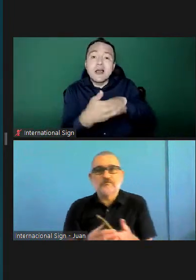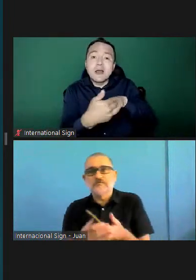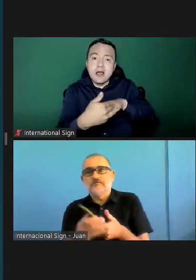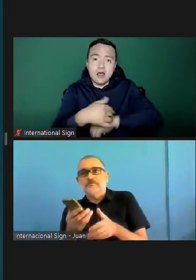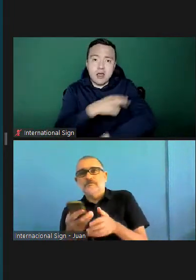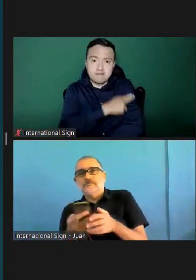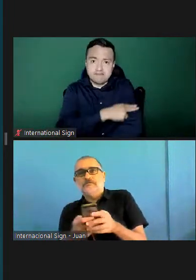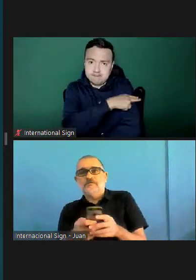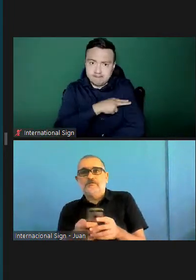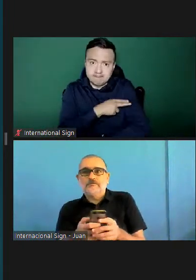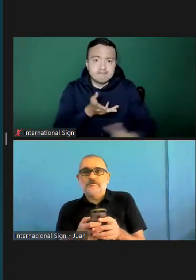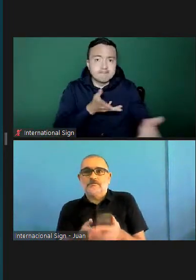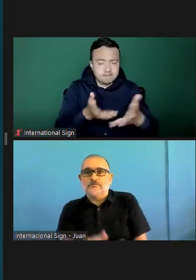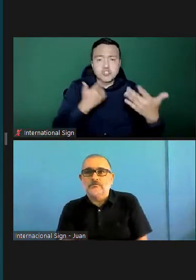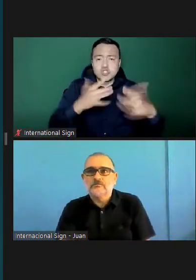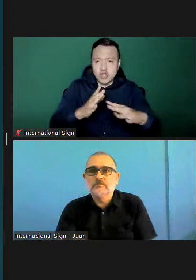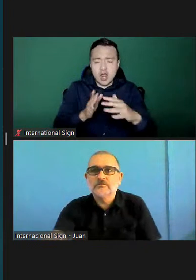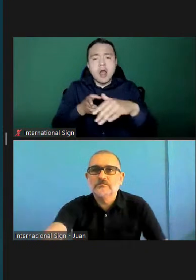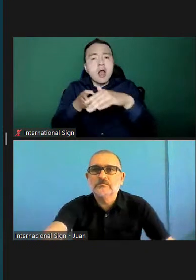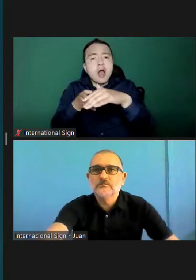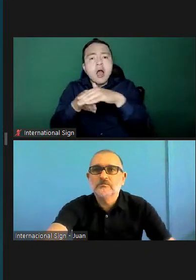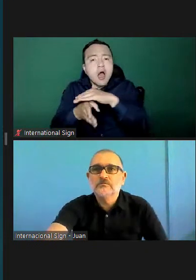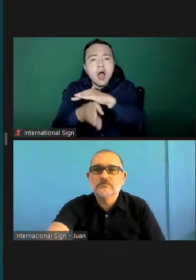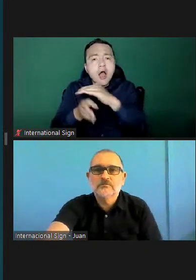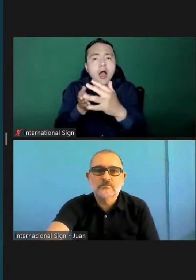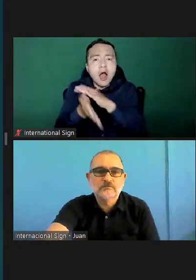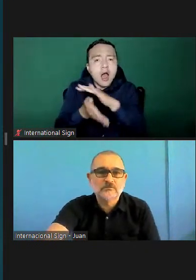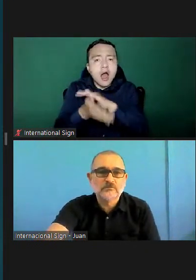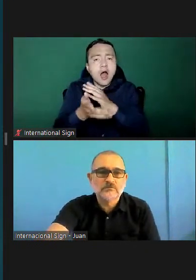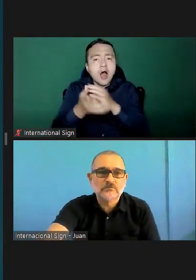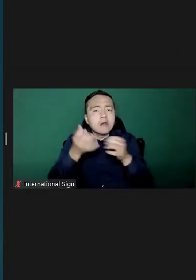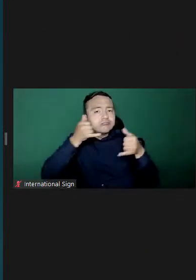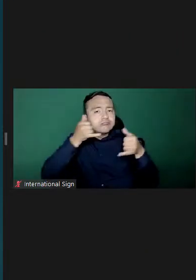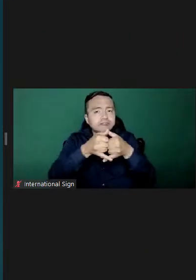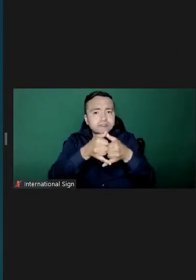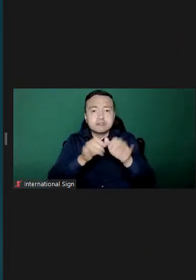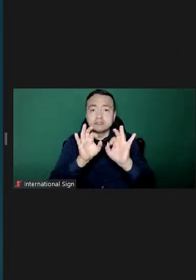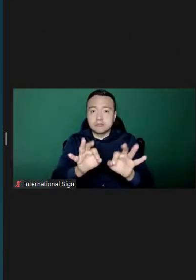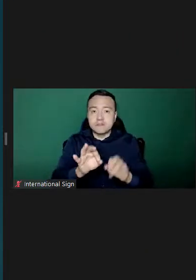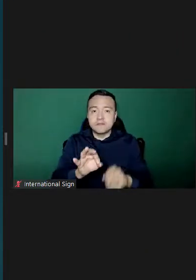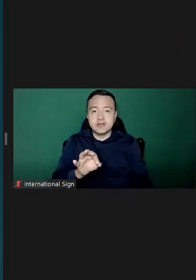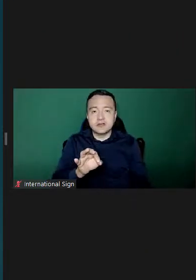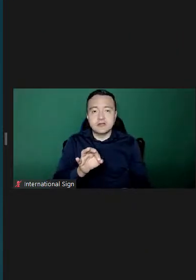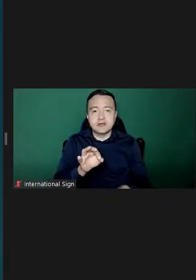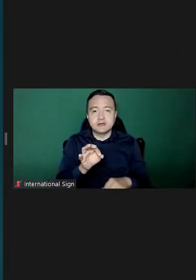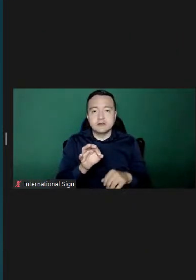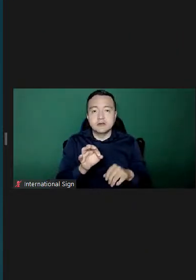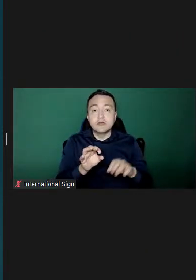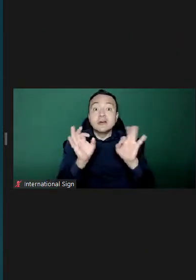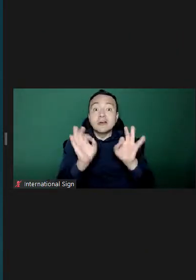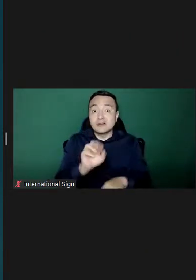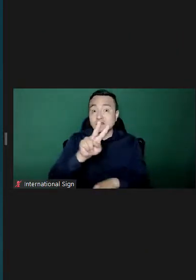, and we provided additional critical capacity in different